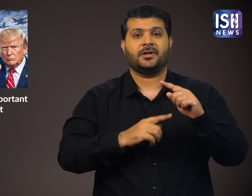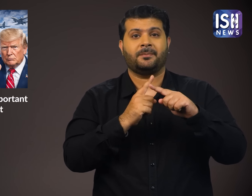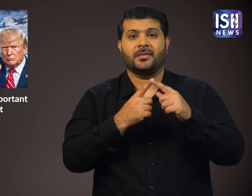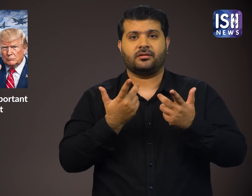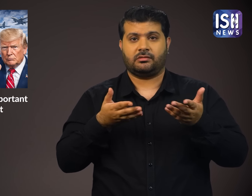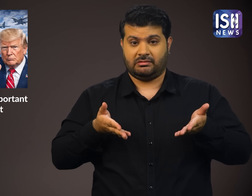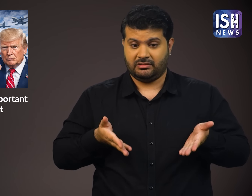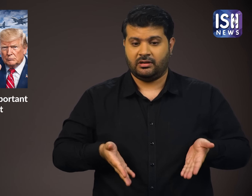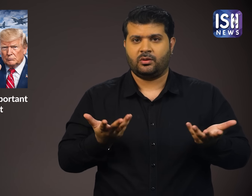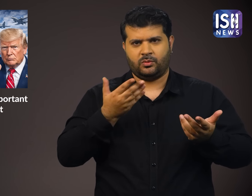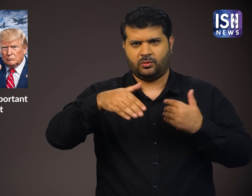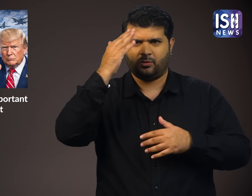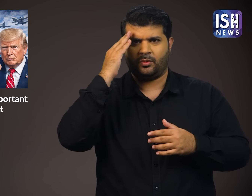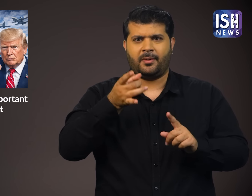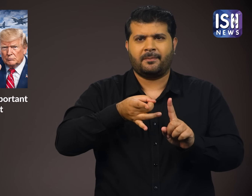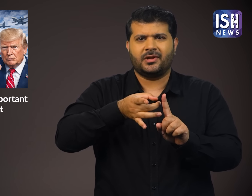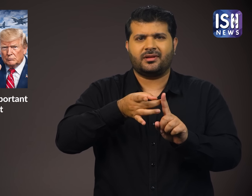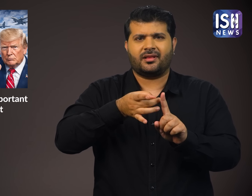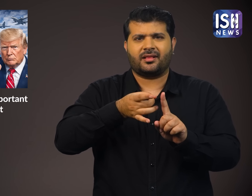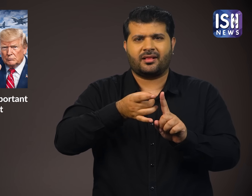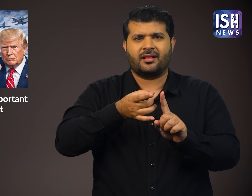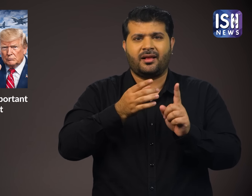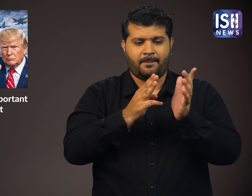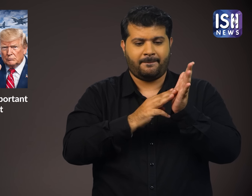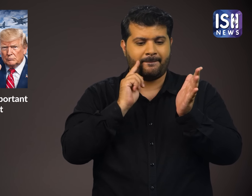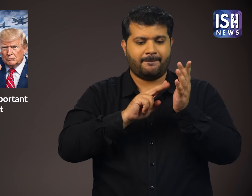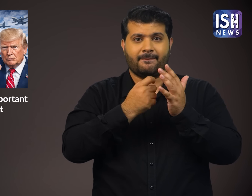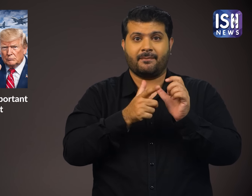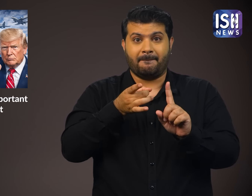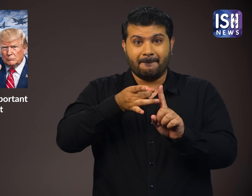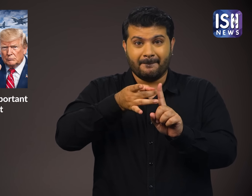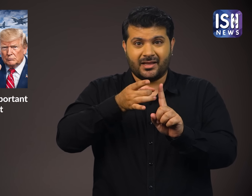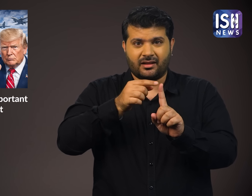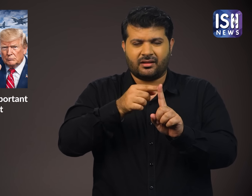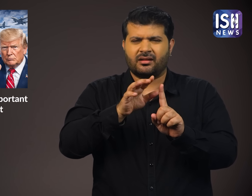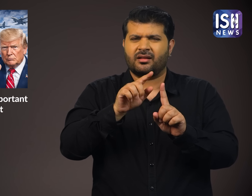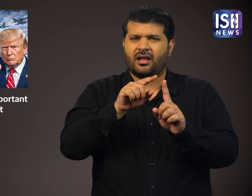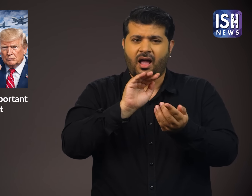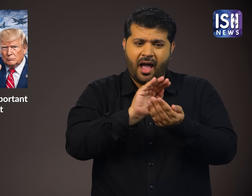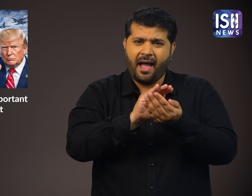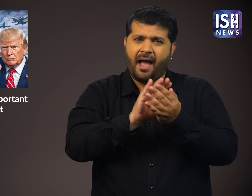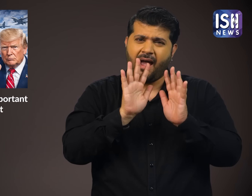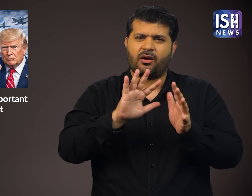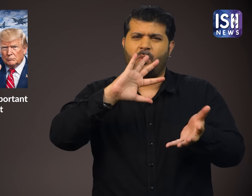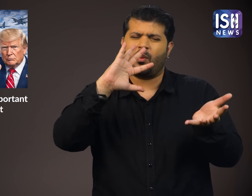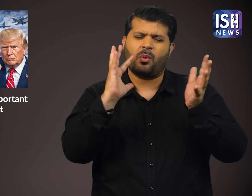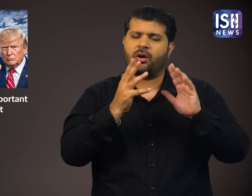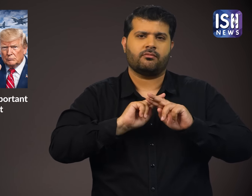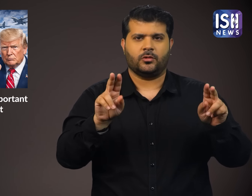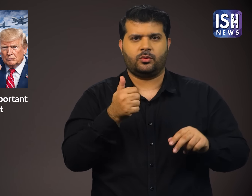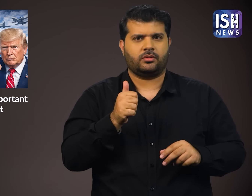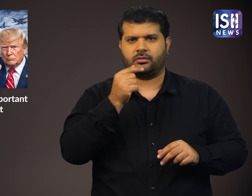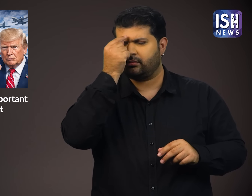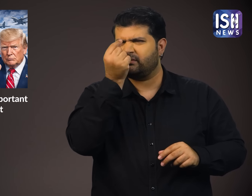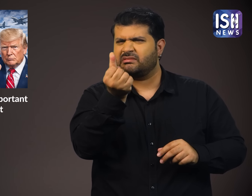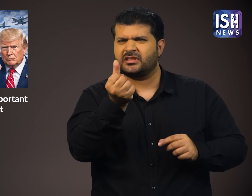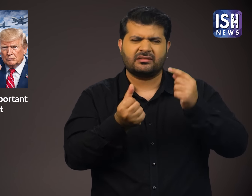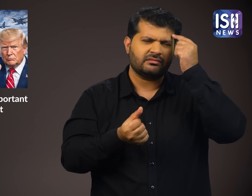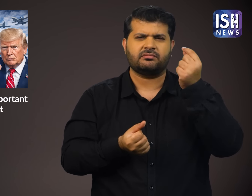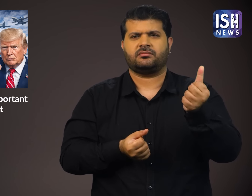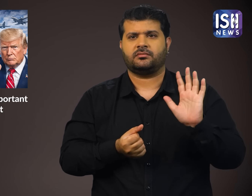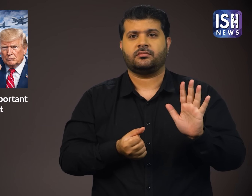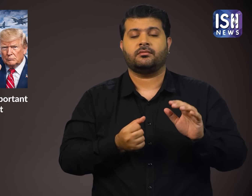Currently, as you may be aware, hardly any country has rare earth mineral reserves.